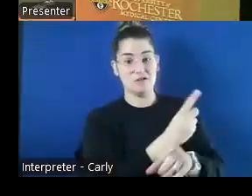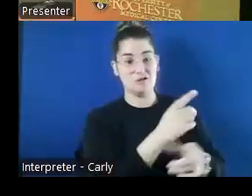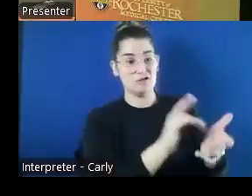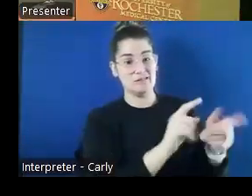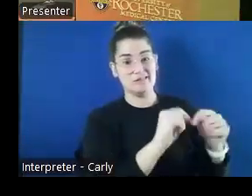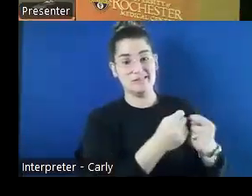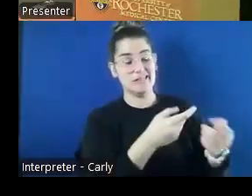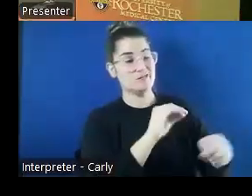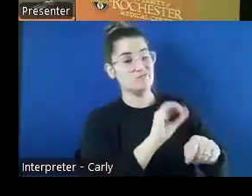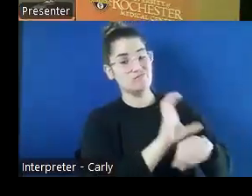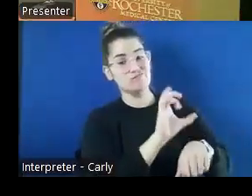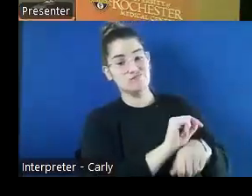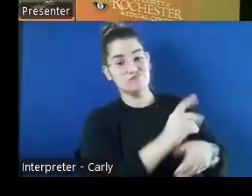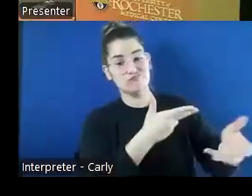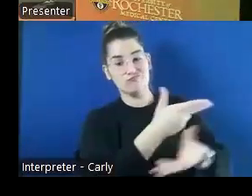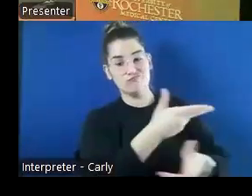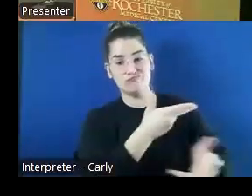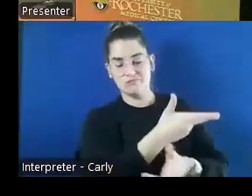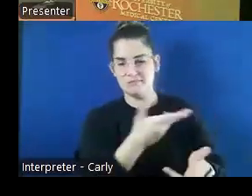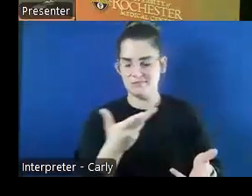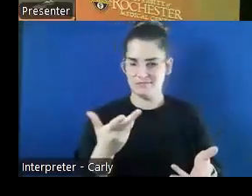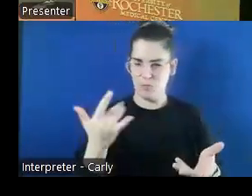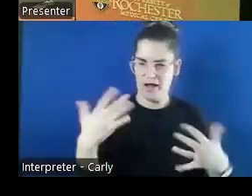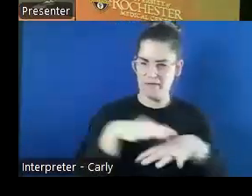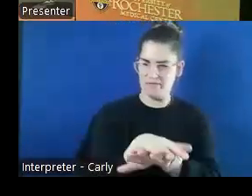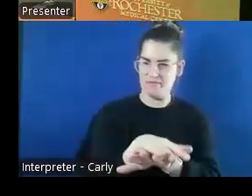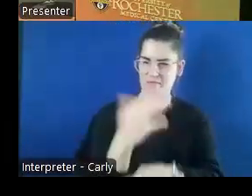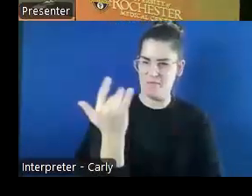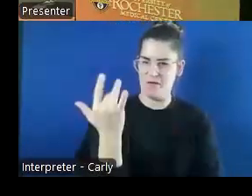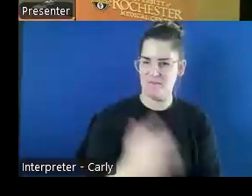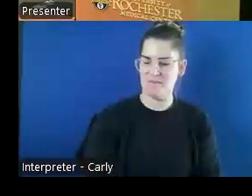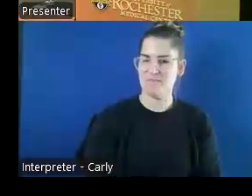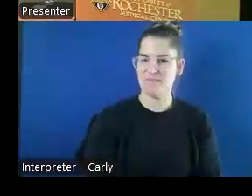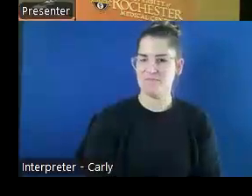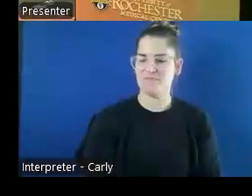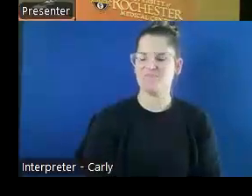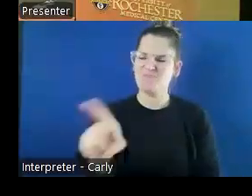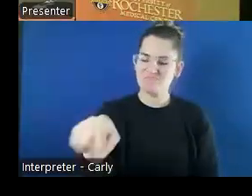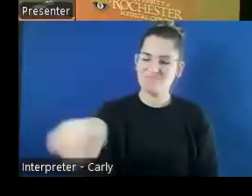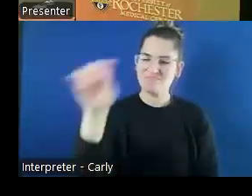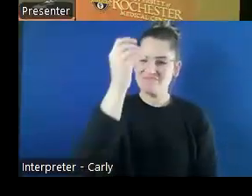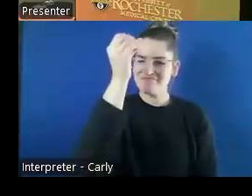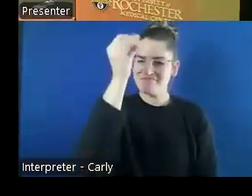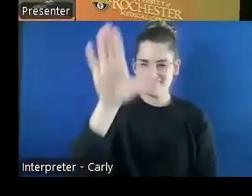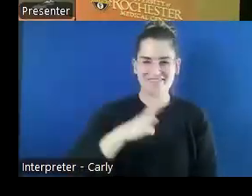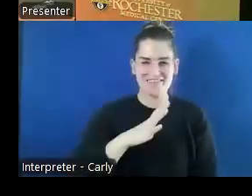Consultants all right I'll let you think about it if you don't want to shout anything